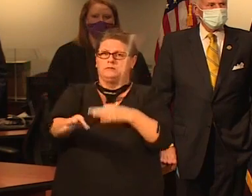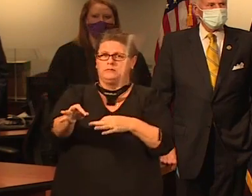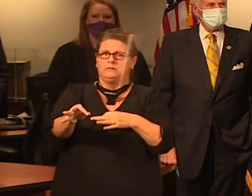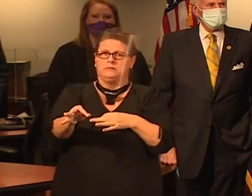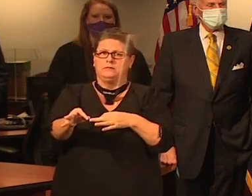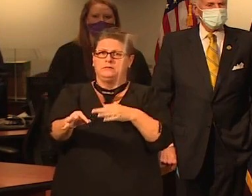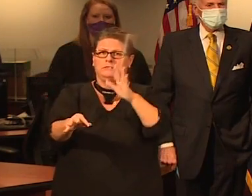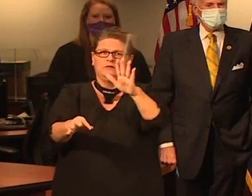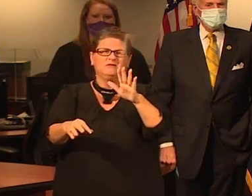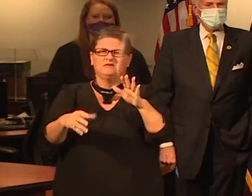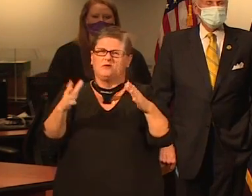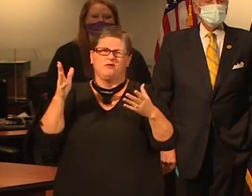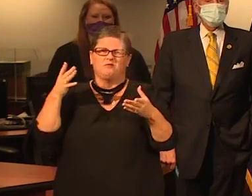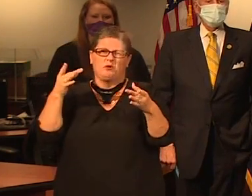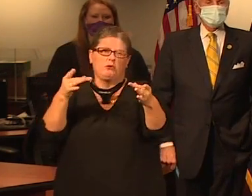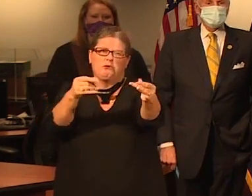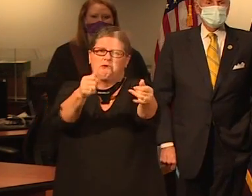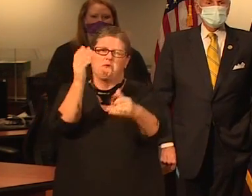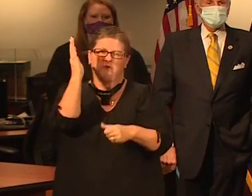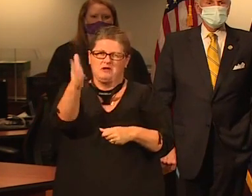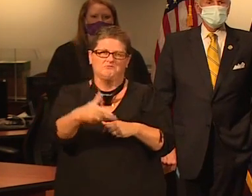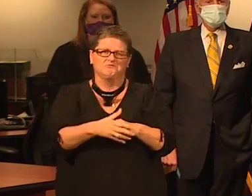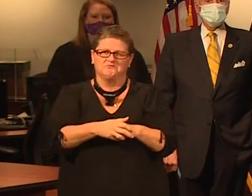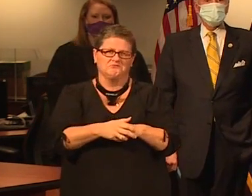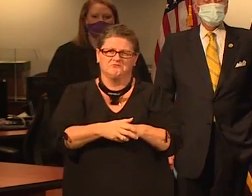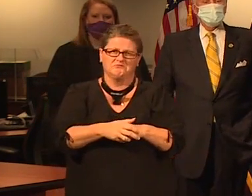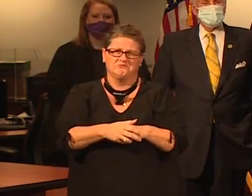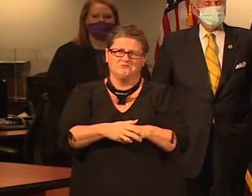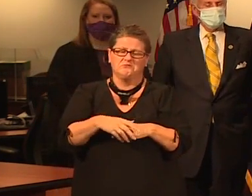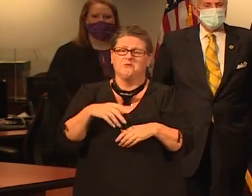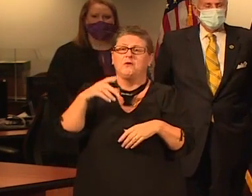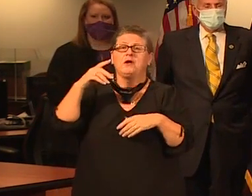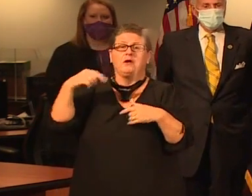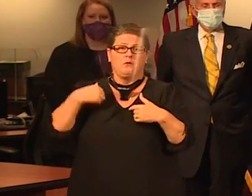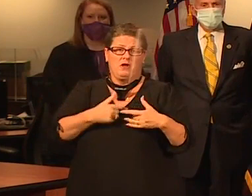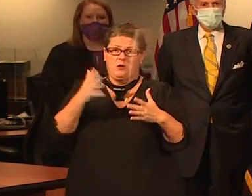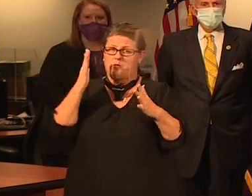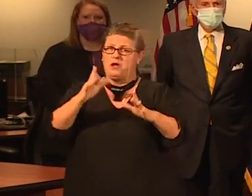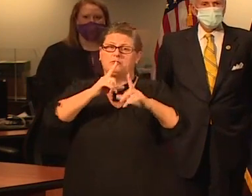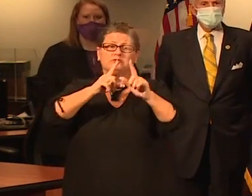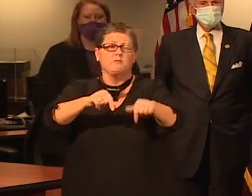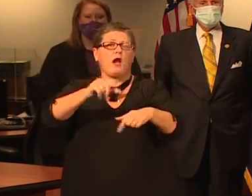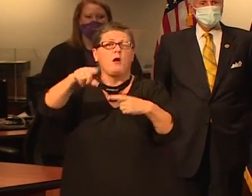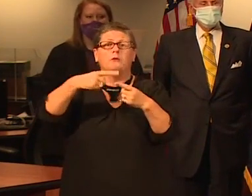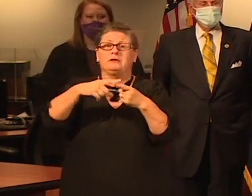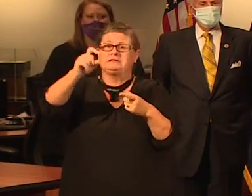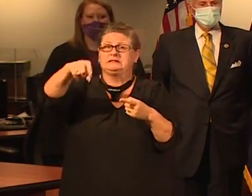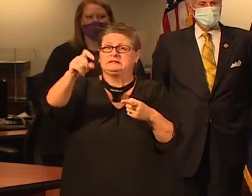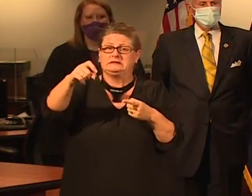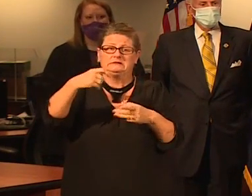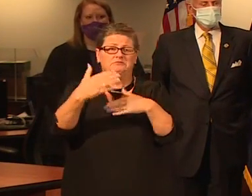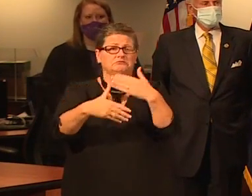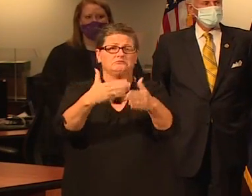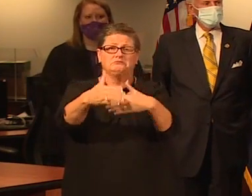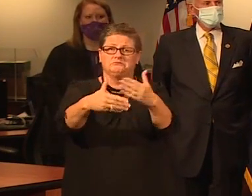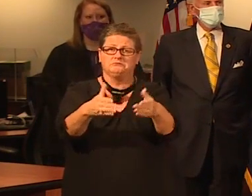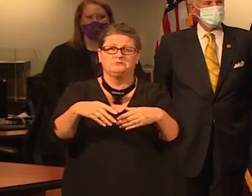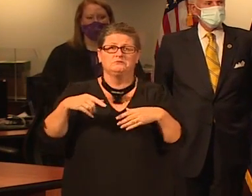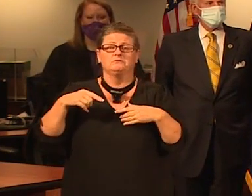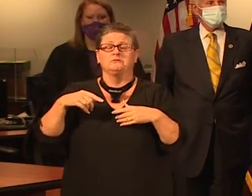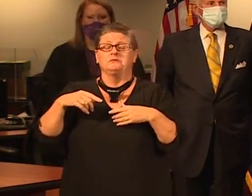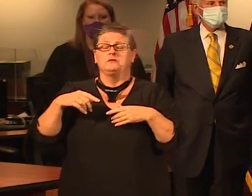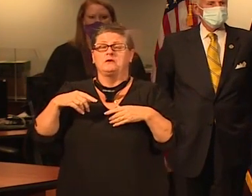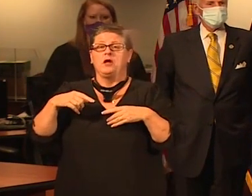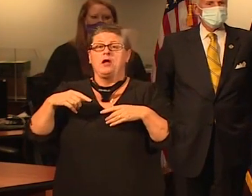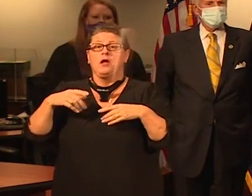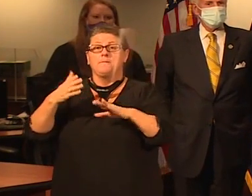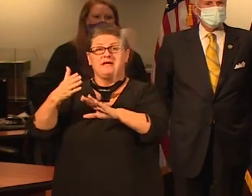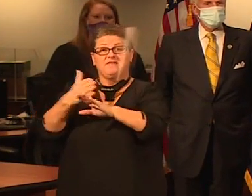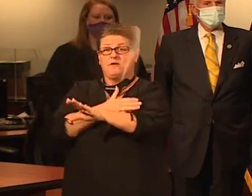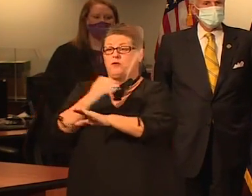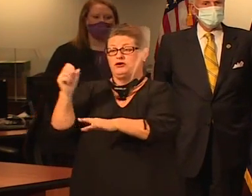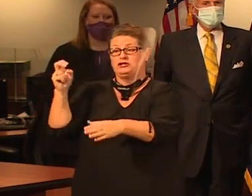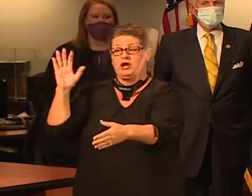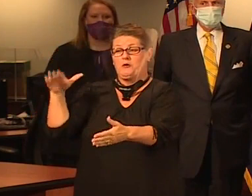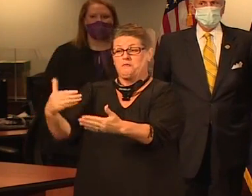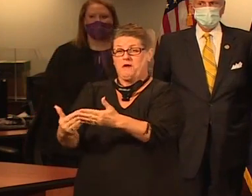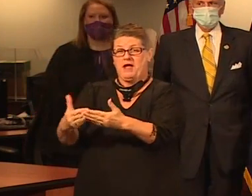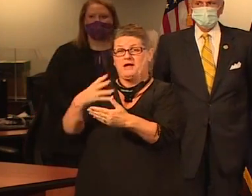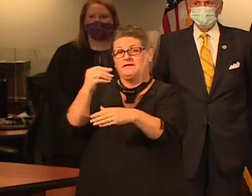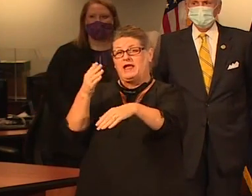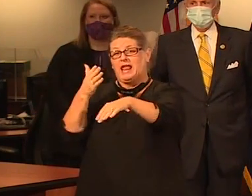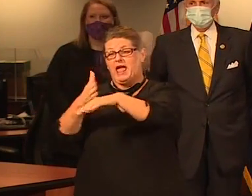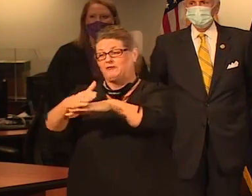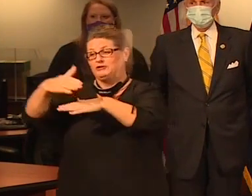THE DOCTOR IS GOING TO BE WILL TAKE RESPONSE, SO IT WILL BE A SEAMLESS TRANSITION, AND WE WILL CONTINUE TO RESPOND TO THIS EVENT, AS WE HAVE, WHILE